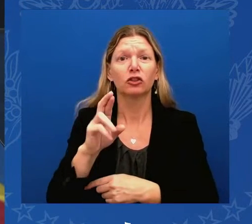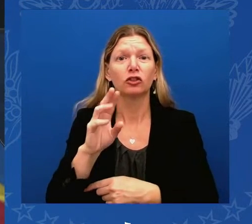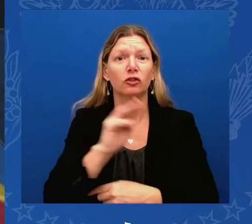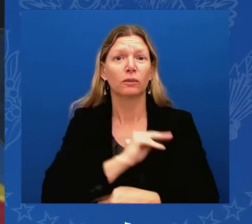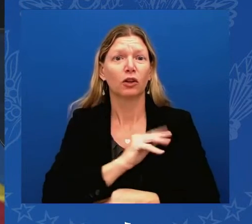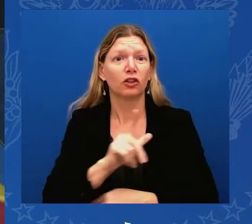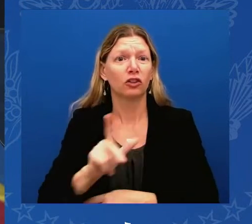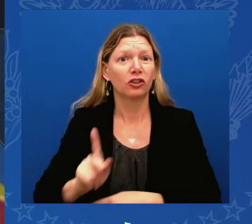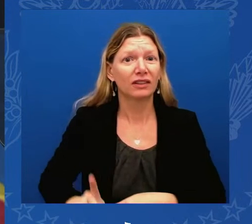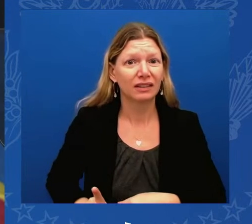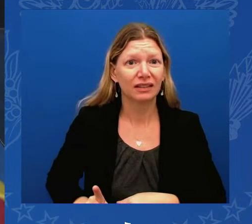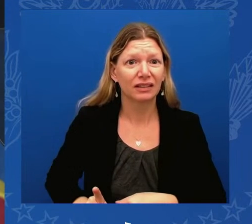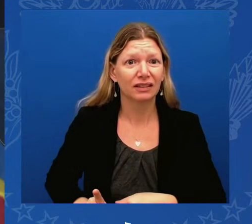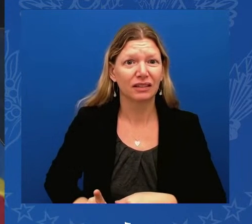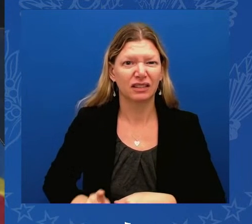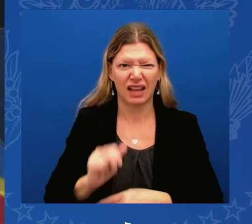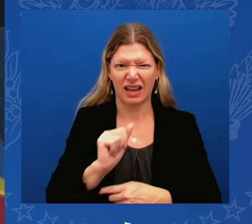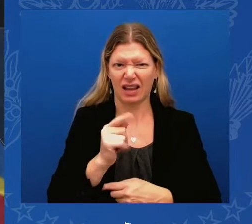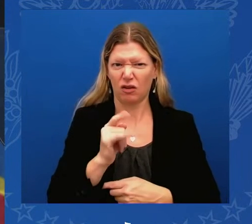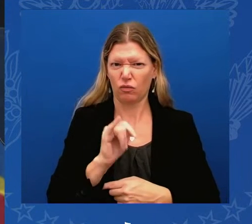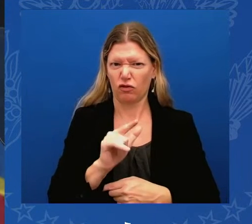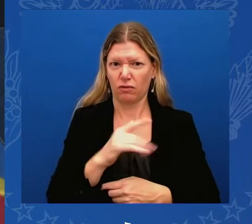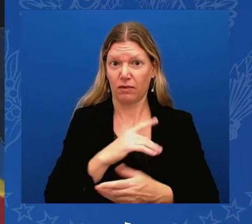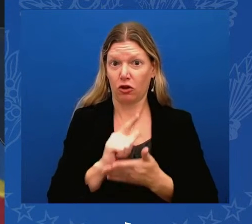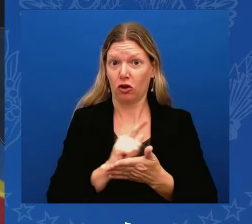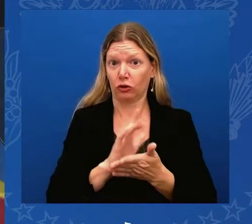My city of Wilmington -- and we were a -- to our great shame, a slave state,